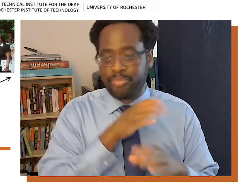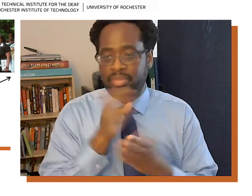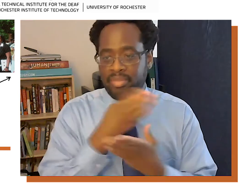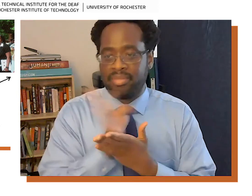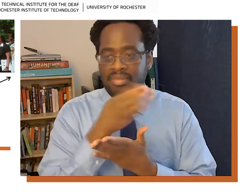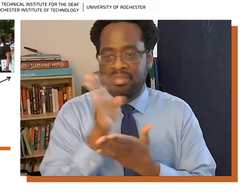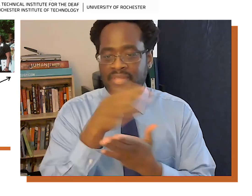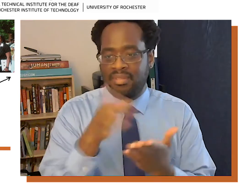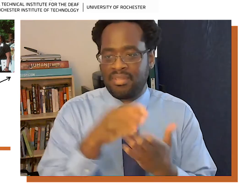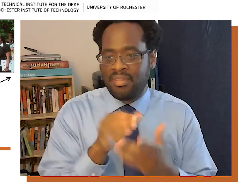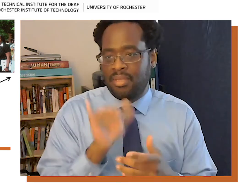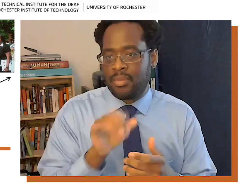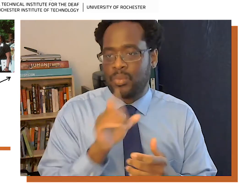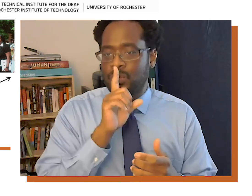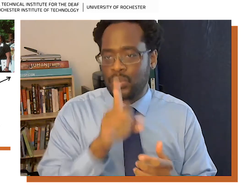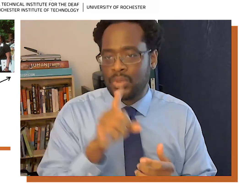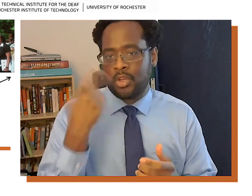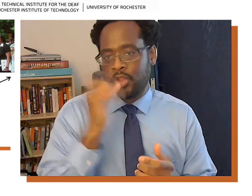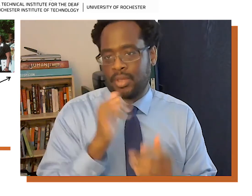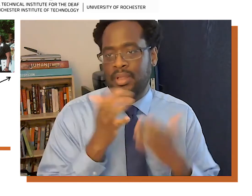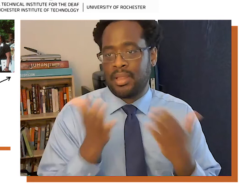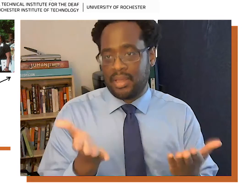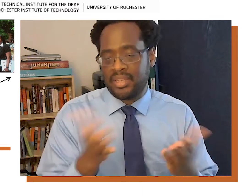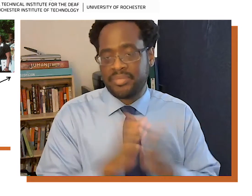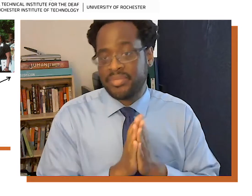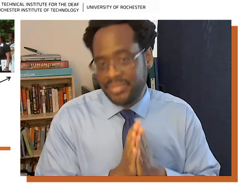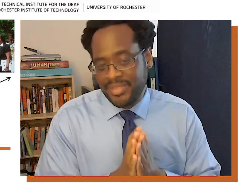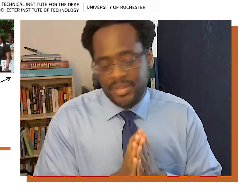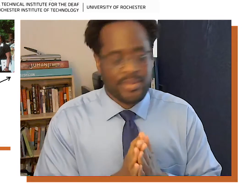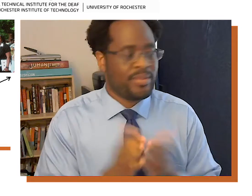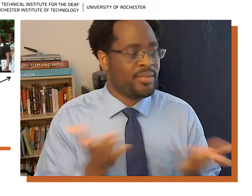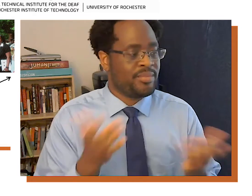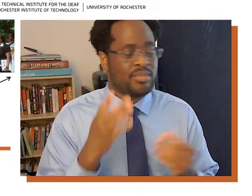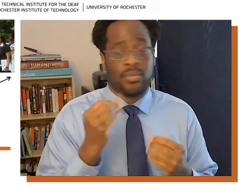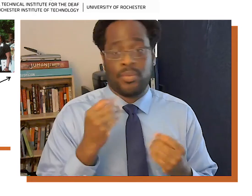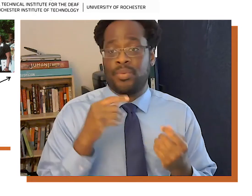It's been very frustrating and lots of twists and turns along the way.